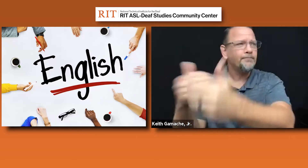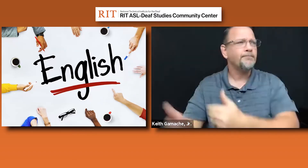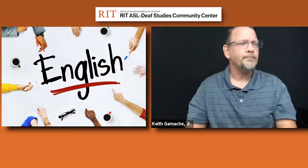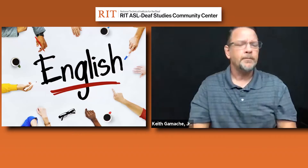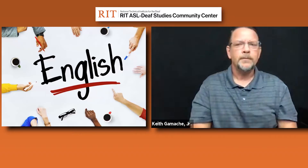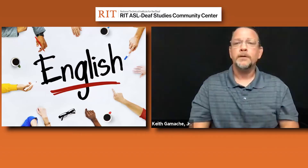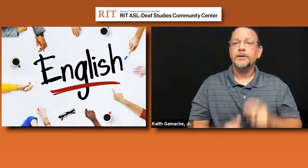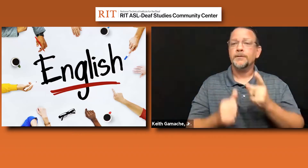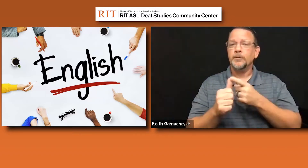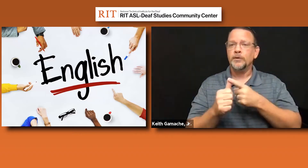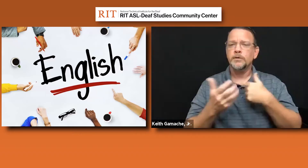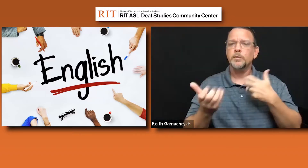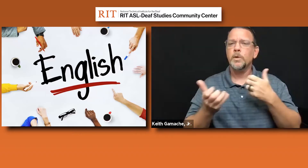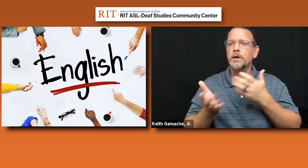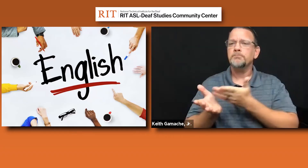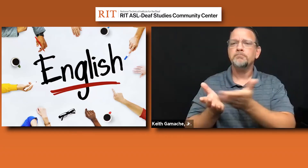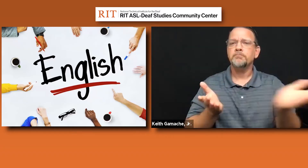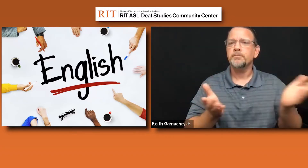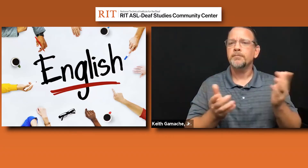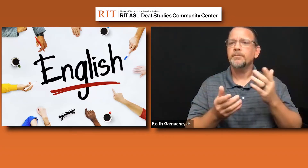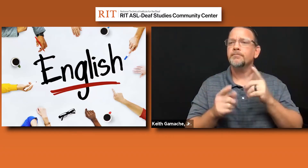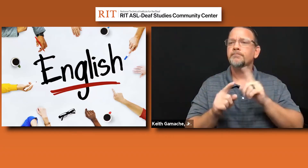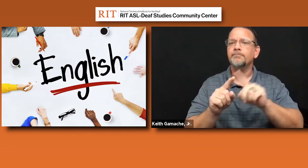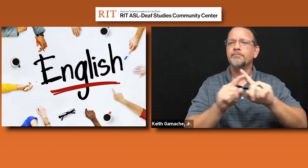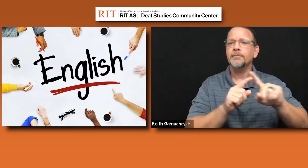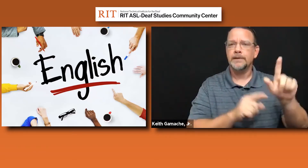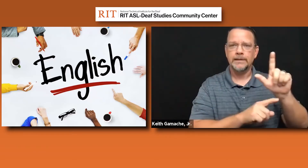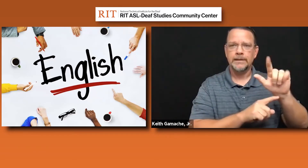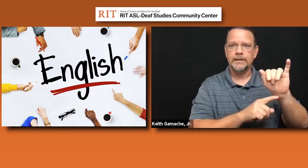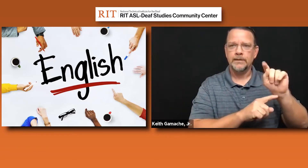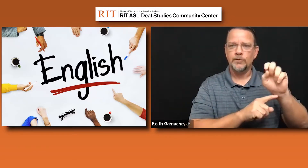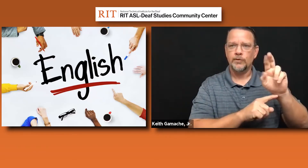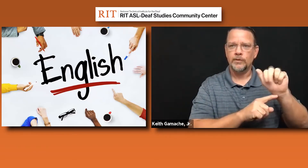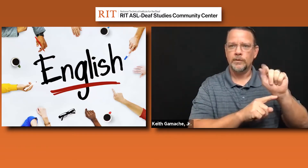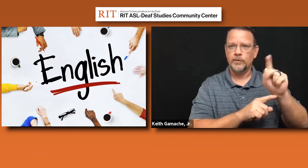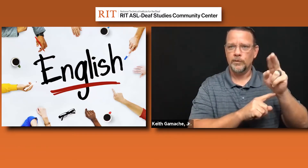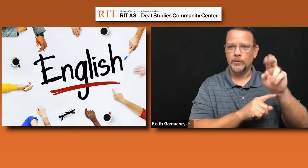that English might pose, and as we look at different literature,